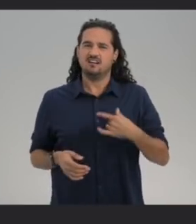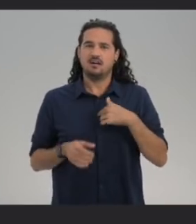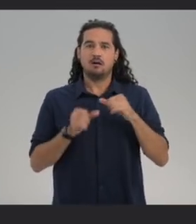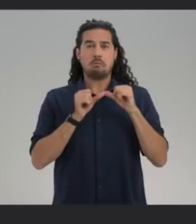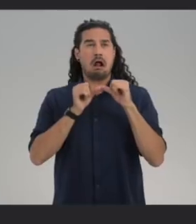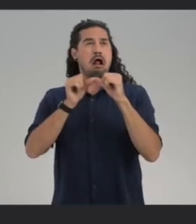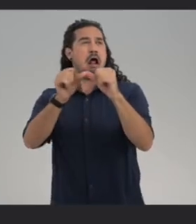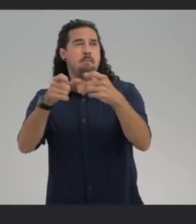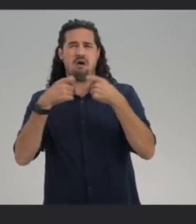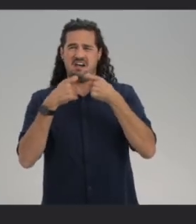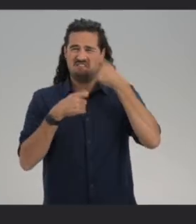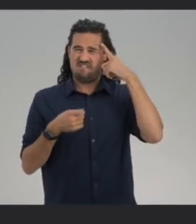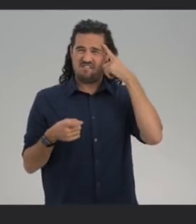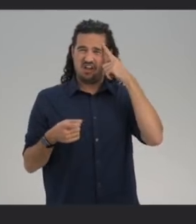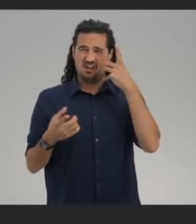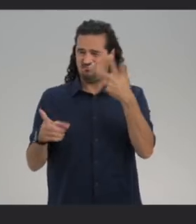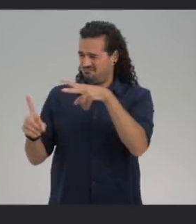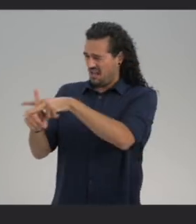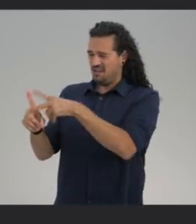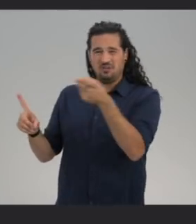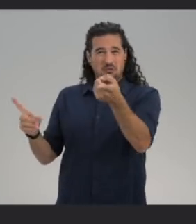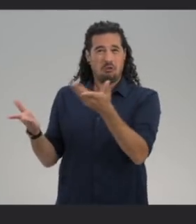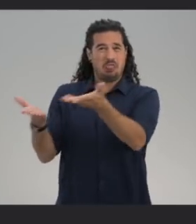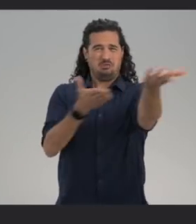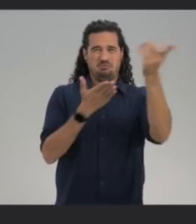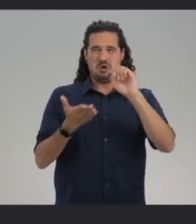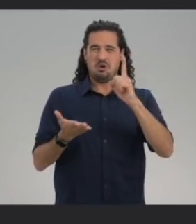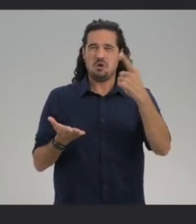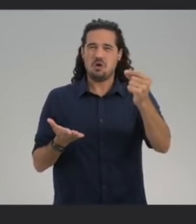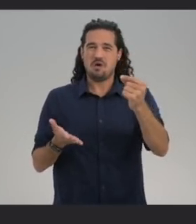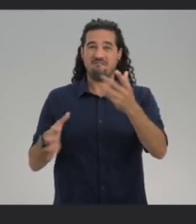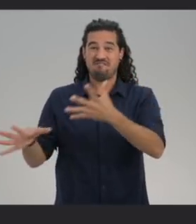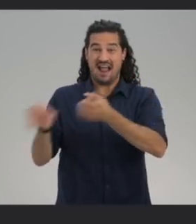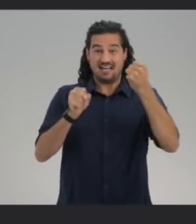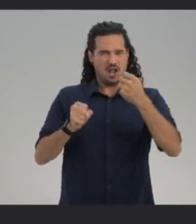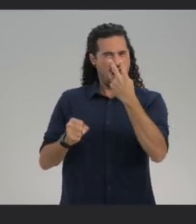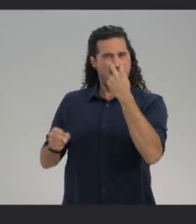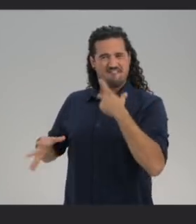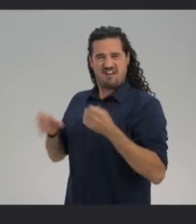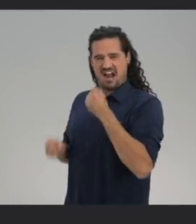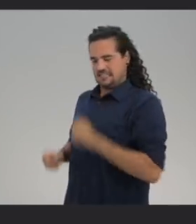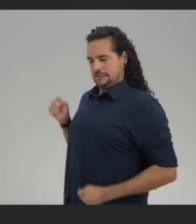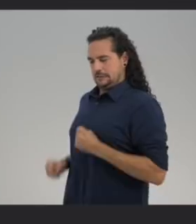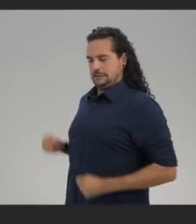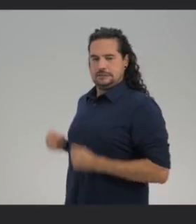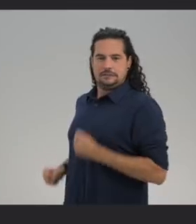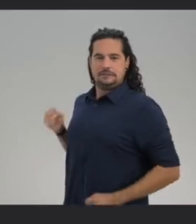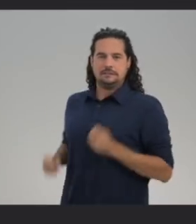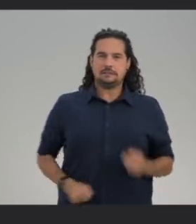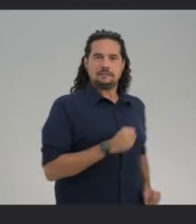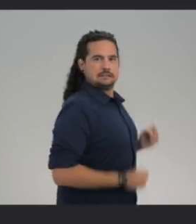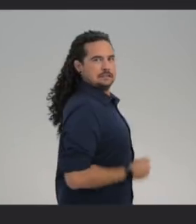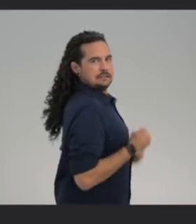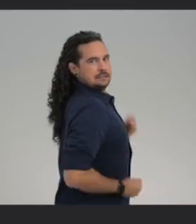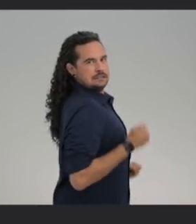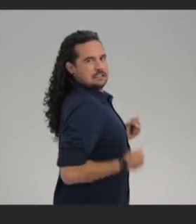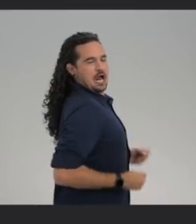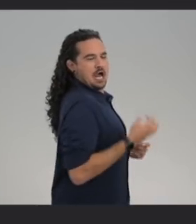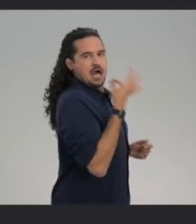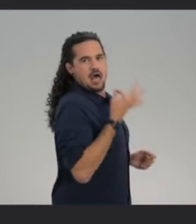Longer battery life? Plug it in. Where are you going? Just plug it in. Fast? I'm fast. I'm still fast. Check it out. I've still got it.